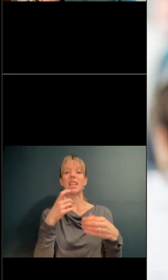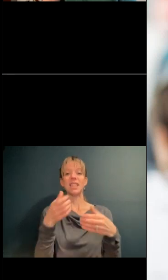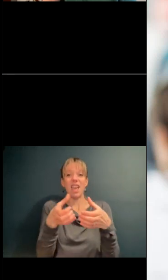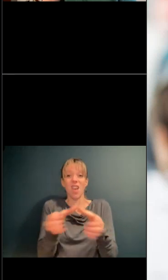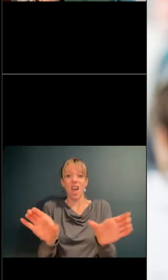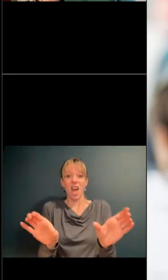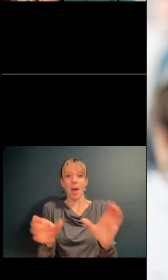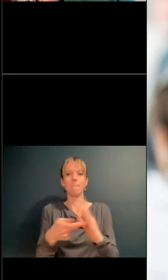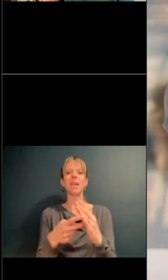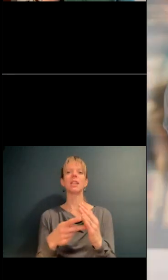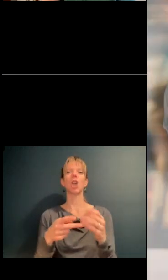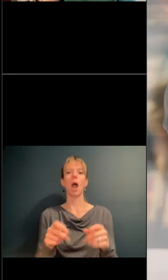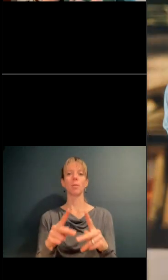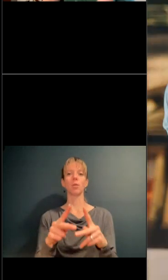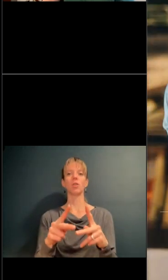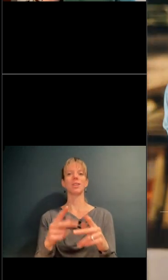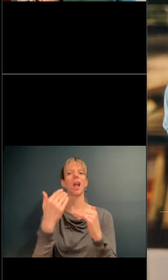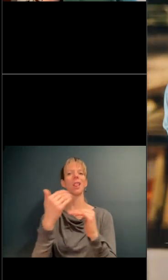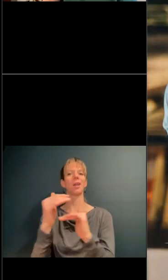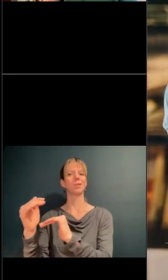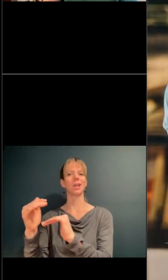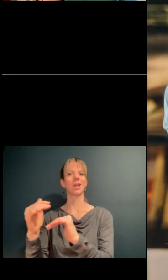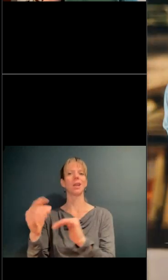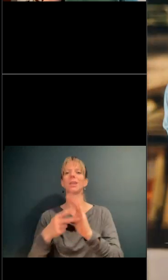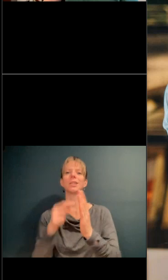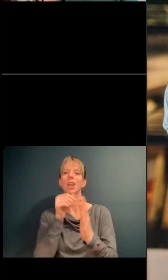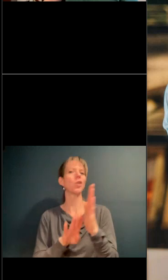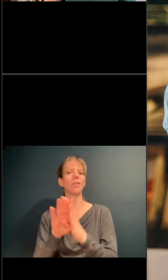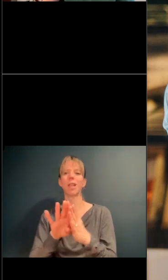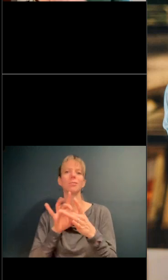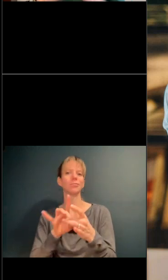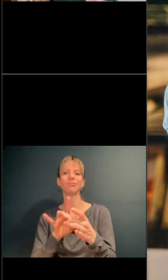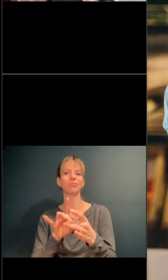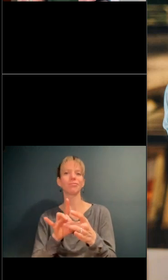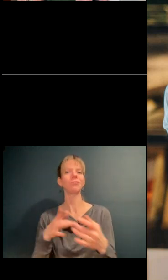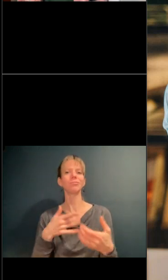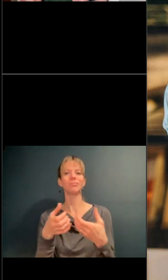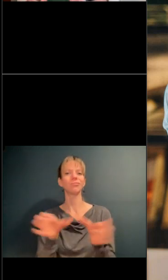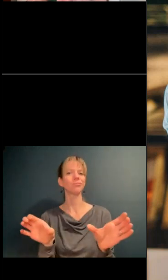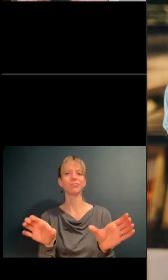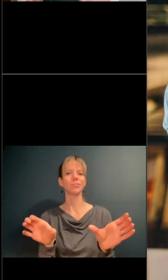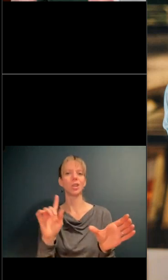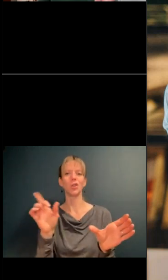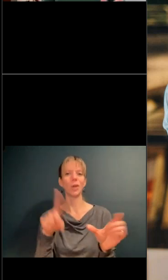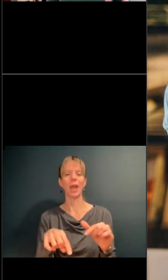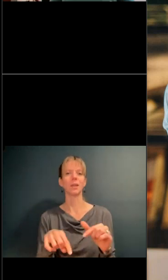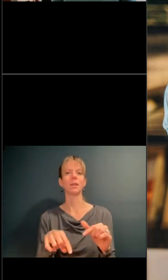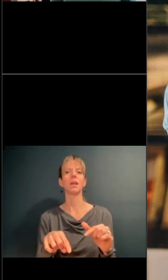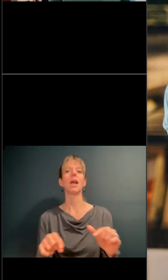those kinds of friendships. Which leads to the ninth dimension of belonging, to be needed. And the richest forms of community